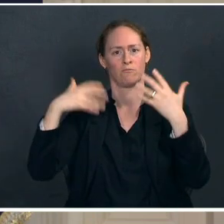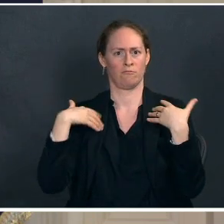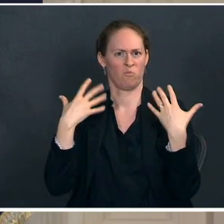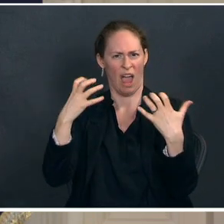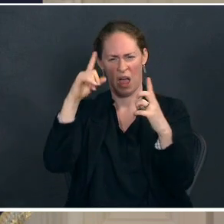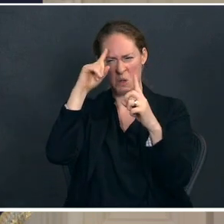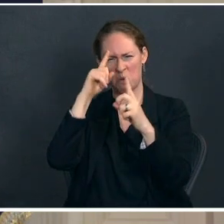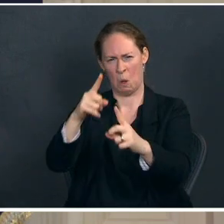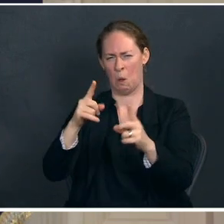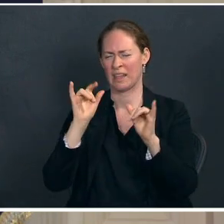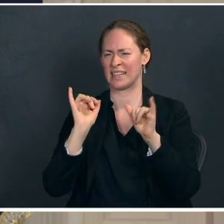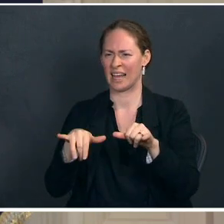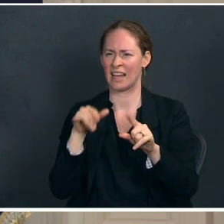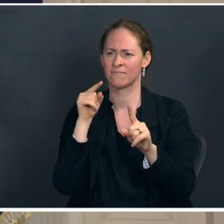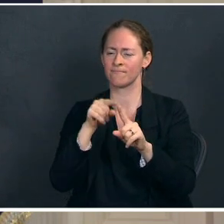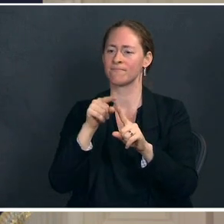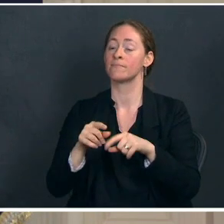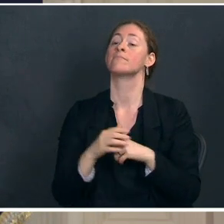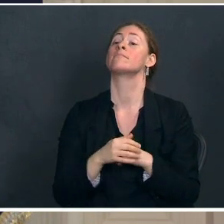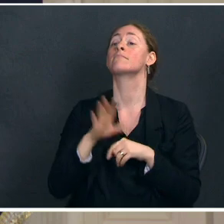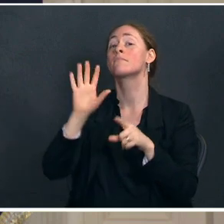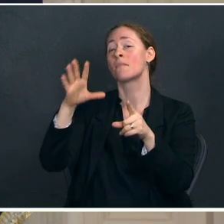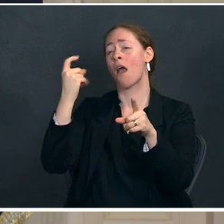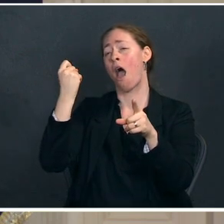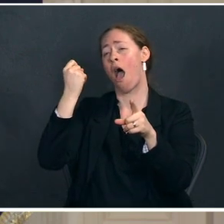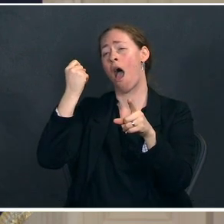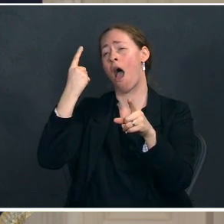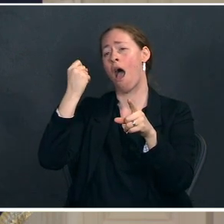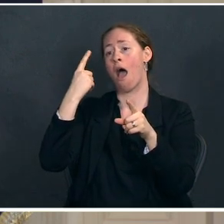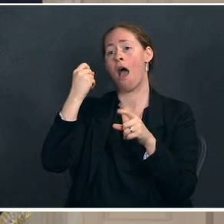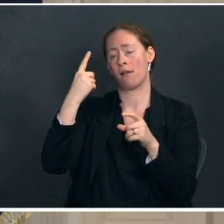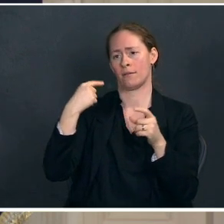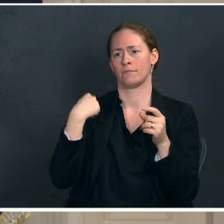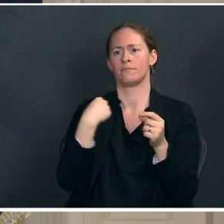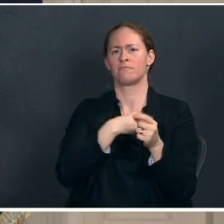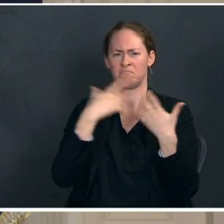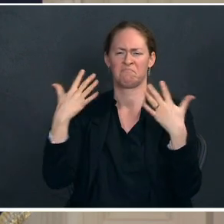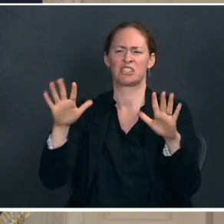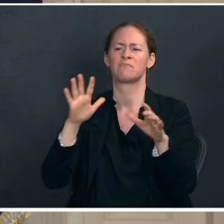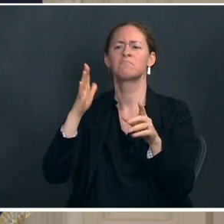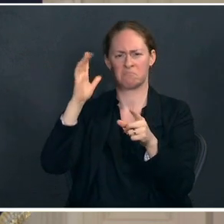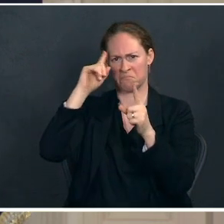It'll be enough to fully vaccinate 300 [million] Americans to beat this pandemic -- 300 million Americans.